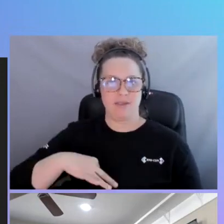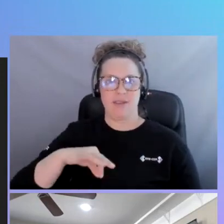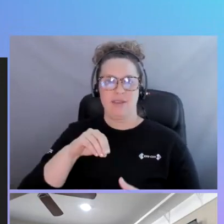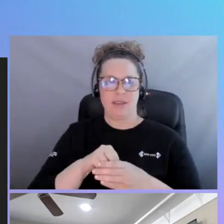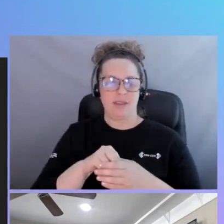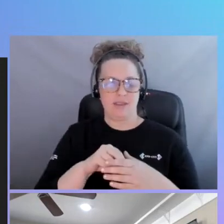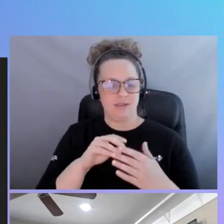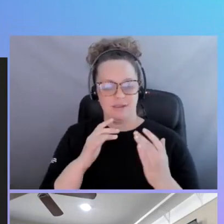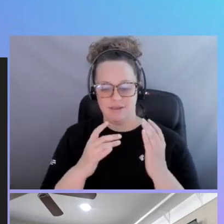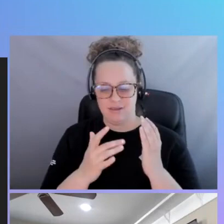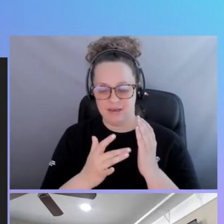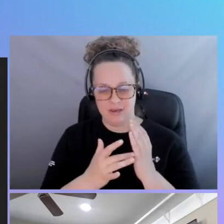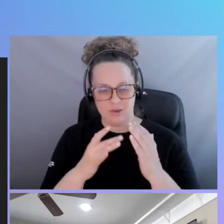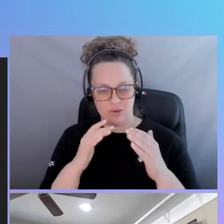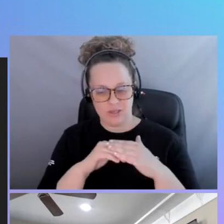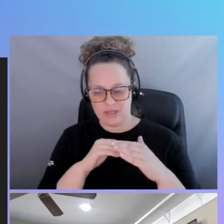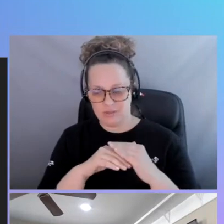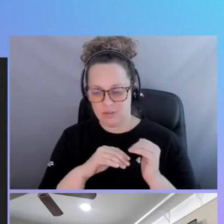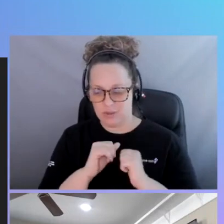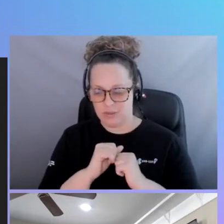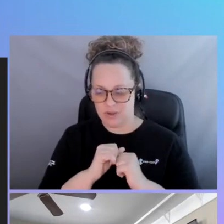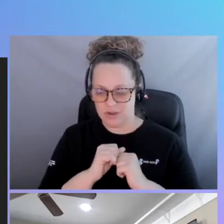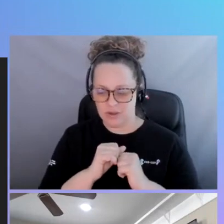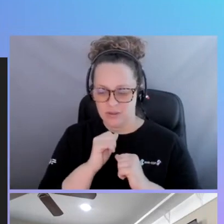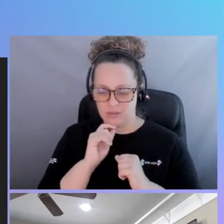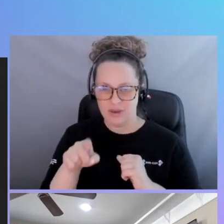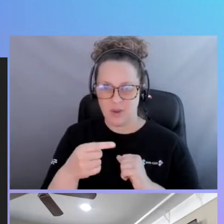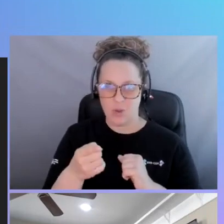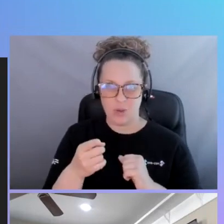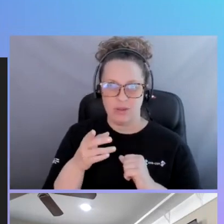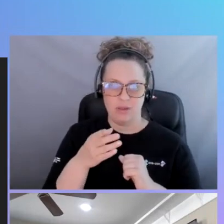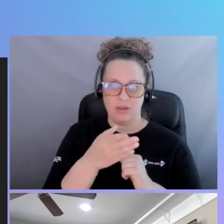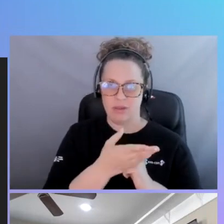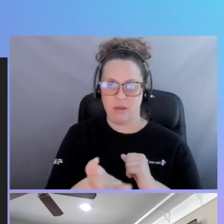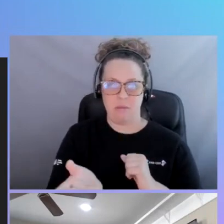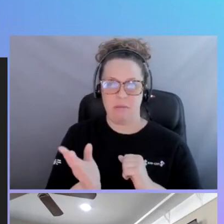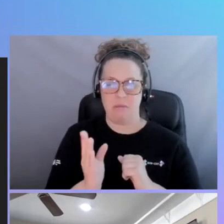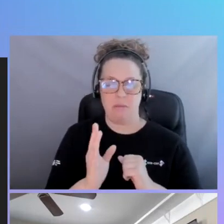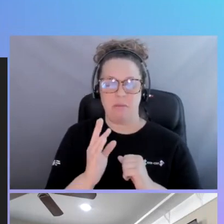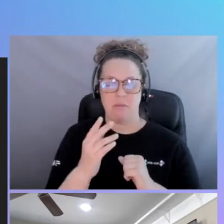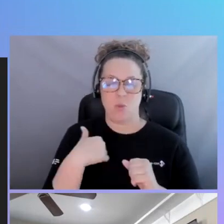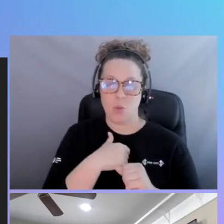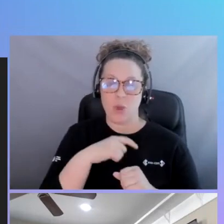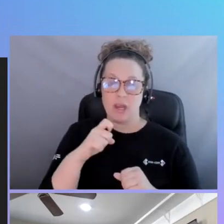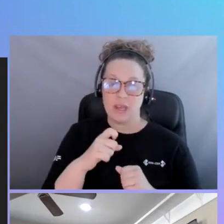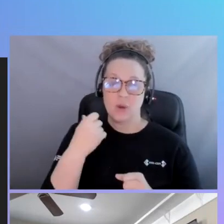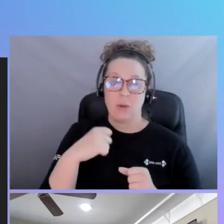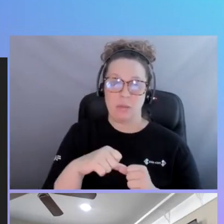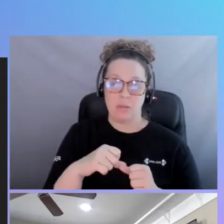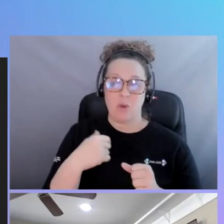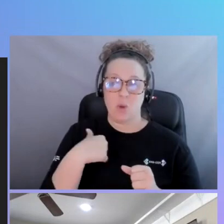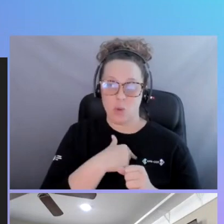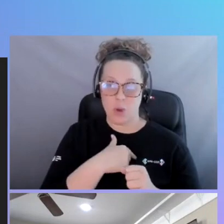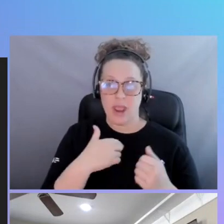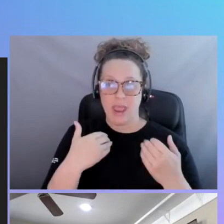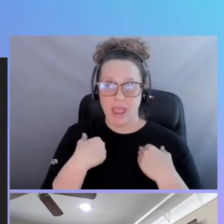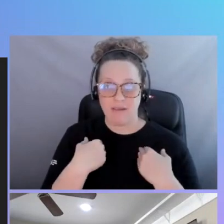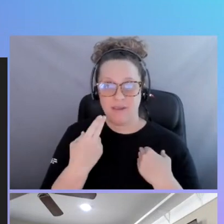besides them, we need to remember we have HR at the table